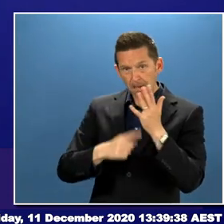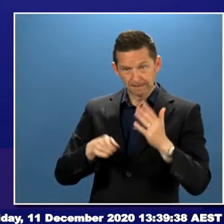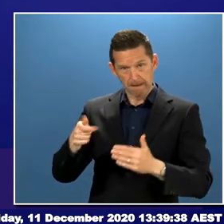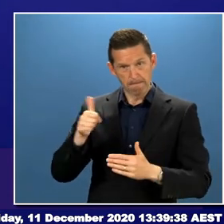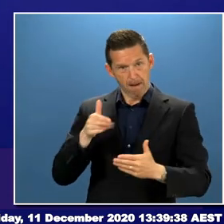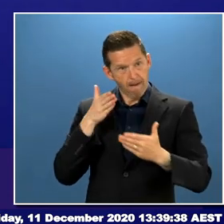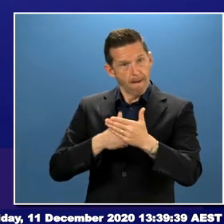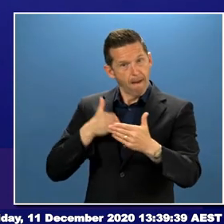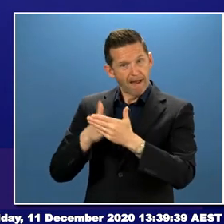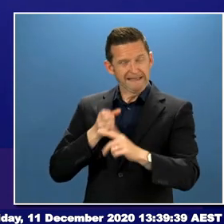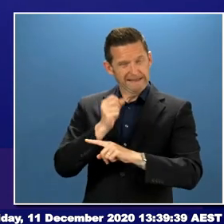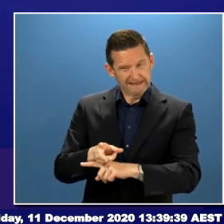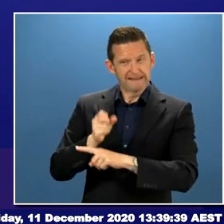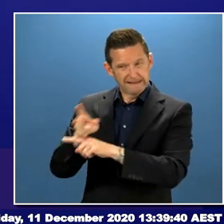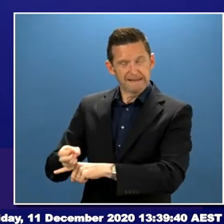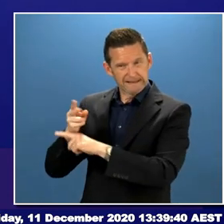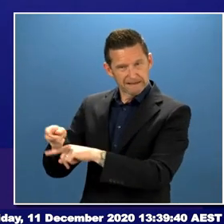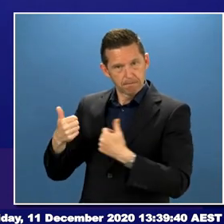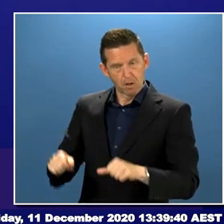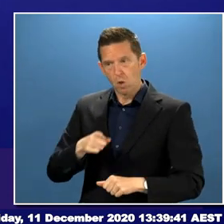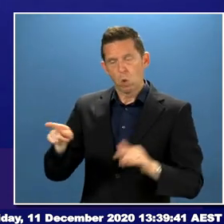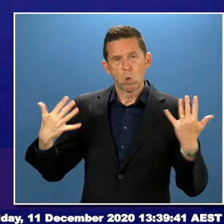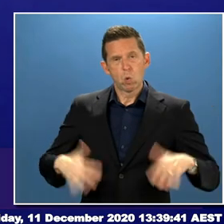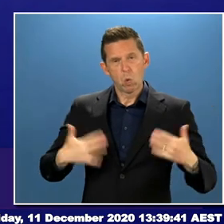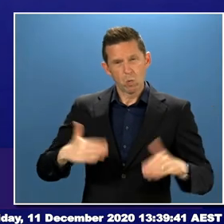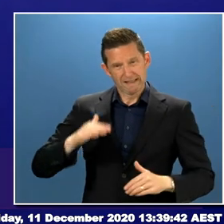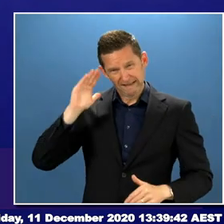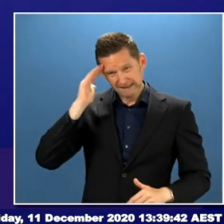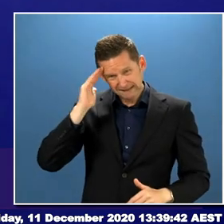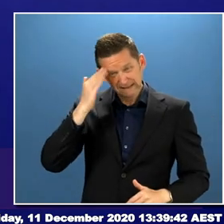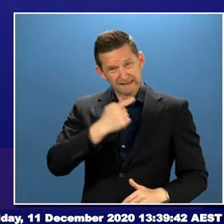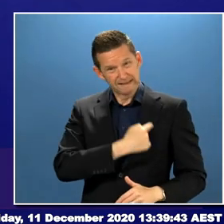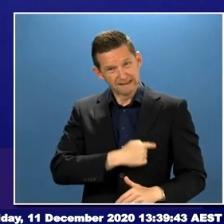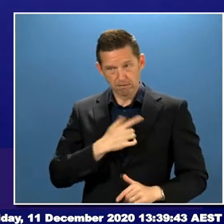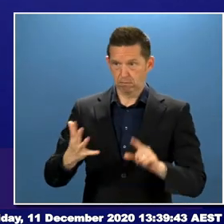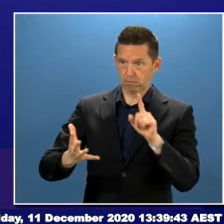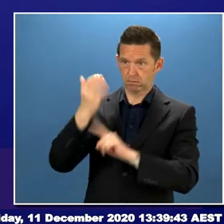path and, with extraordinary commitment and determination, have achieved their aspirations.